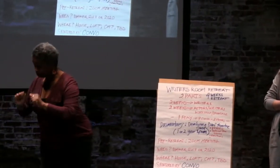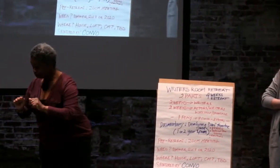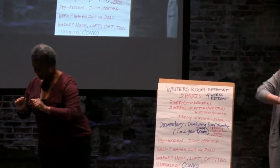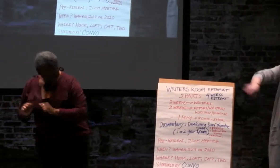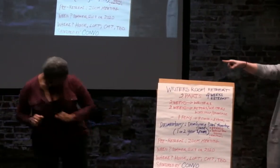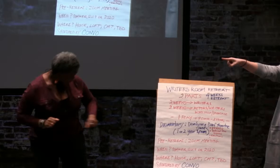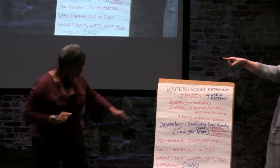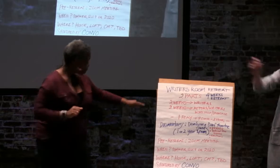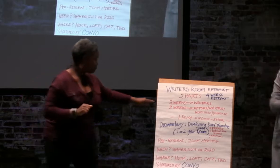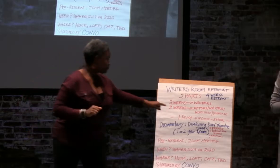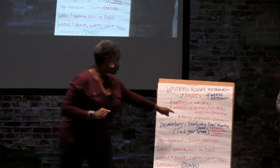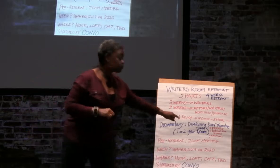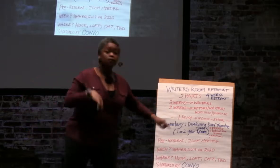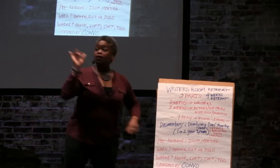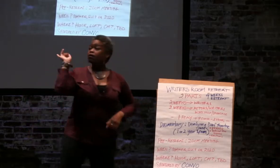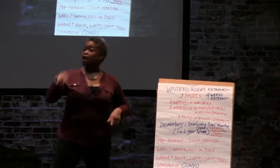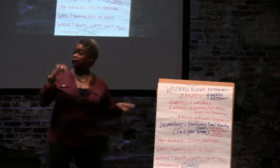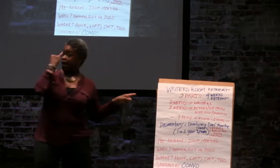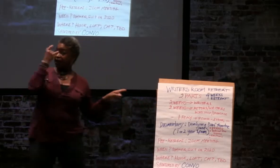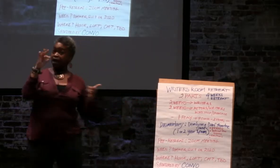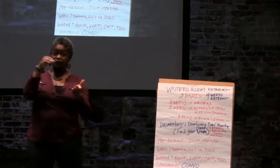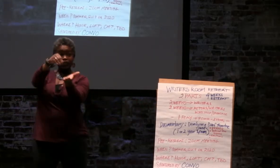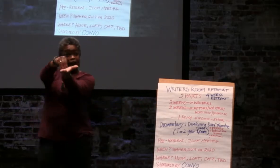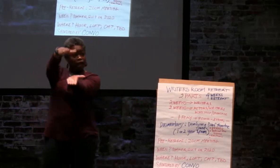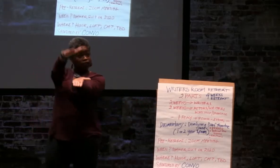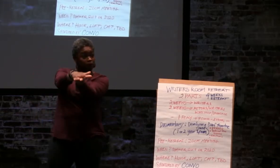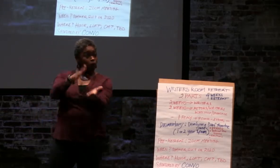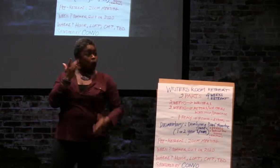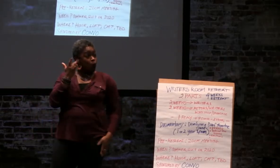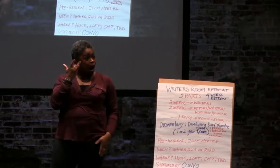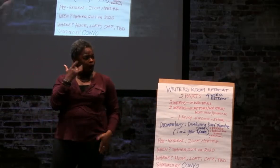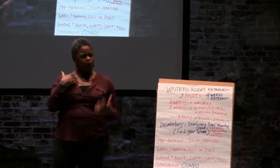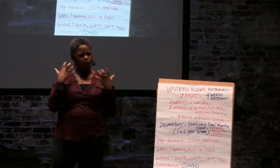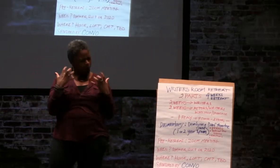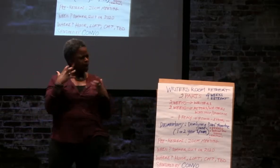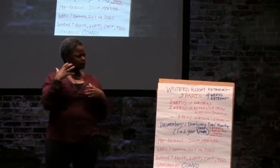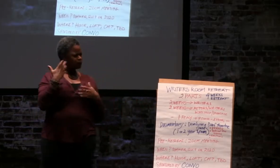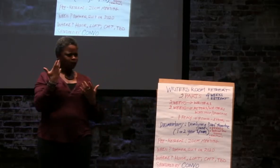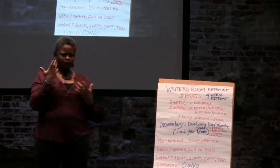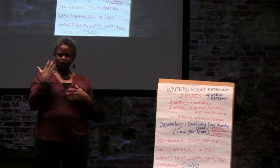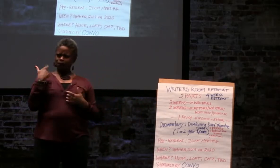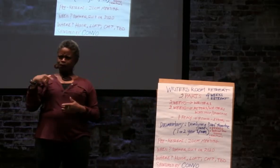Then we have Wayne from Convo as a key person that we would like to have involved.